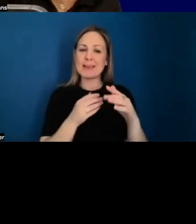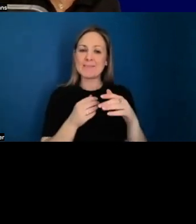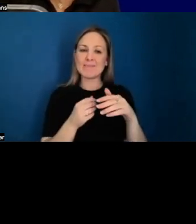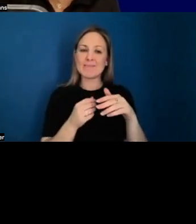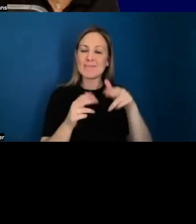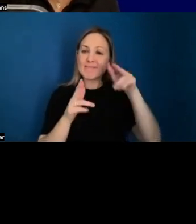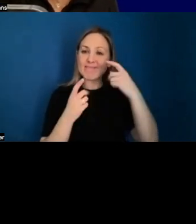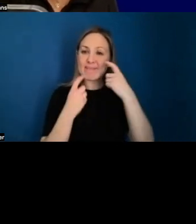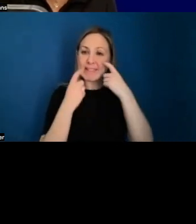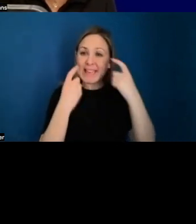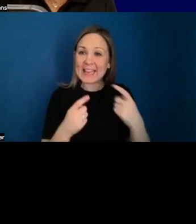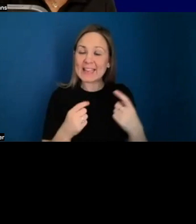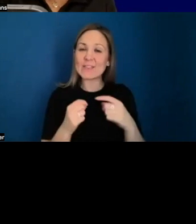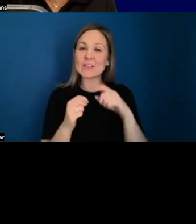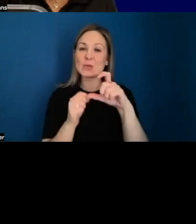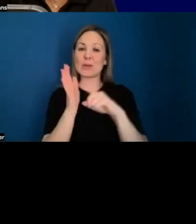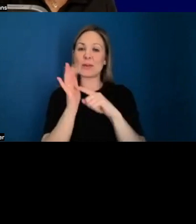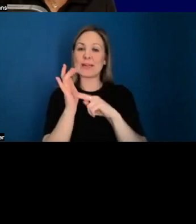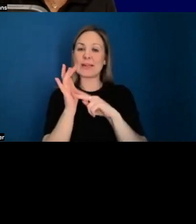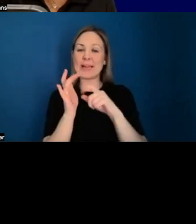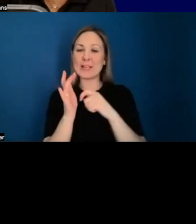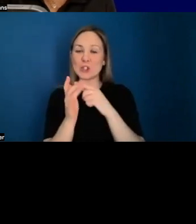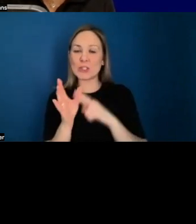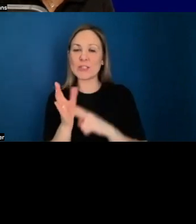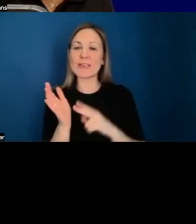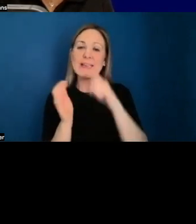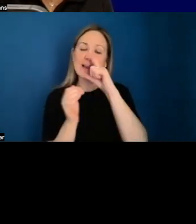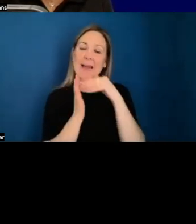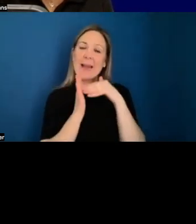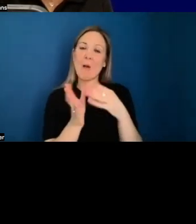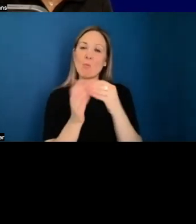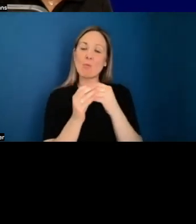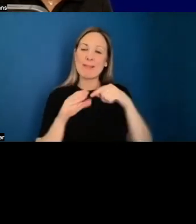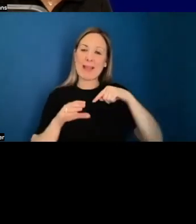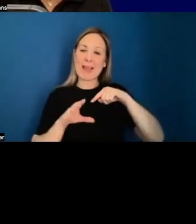help the individual by identifying some of the external visible changes that we are observing